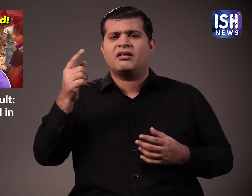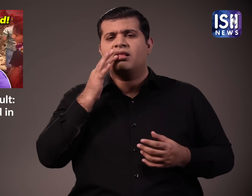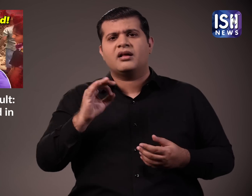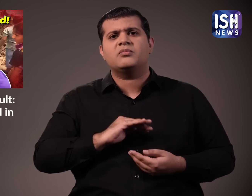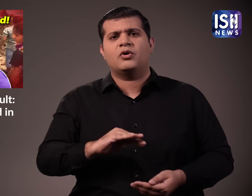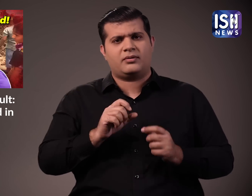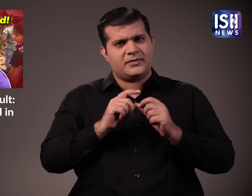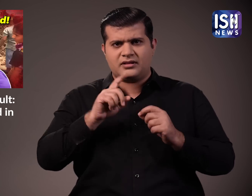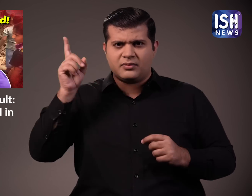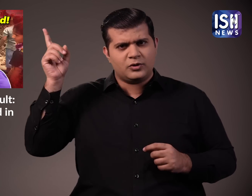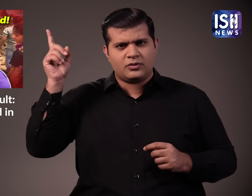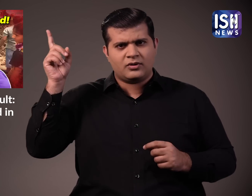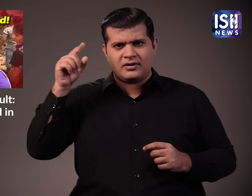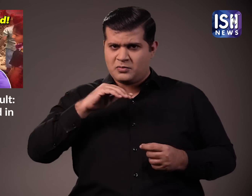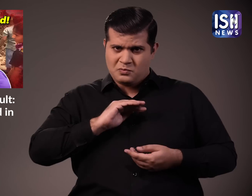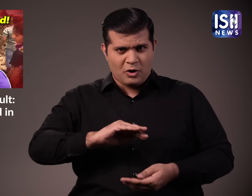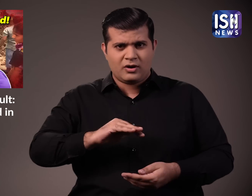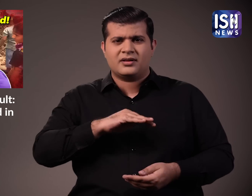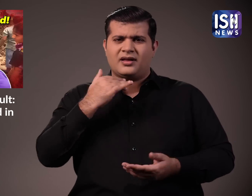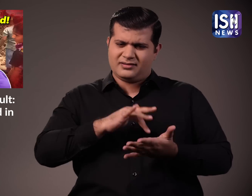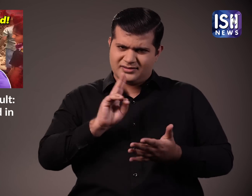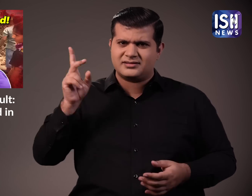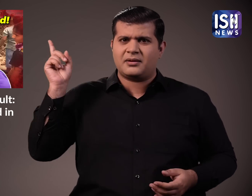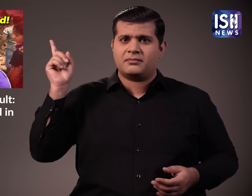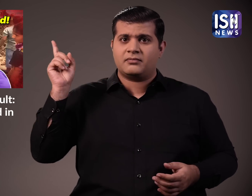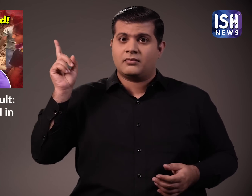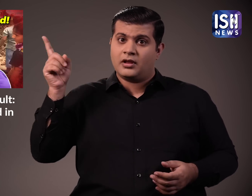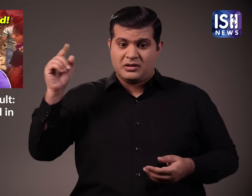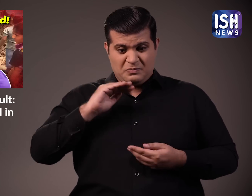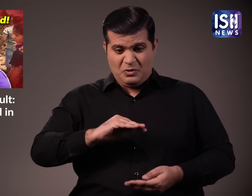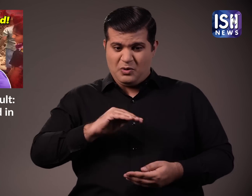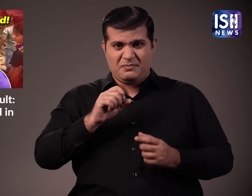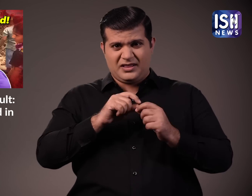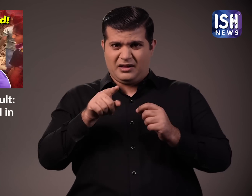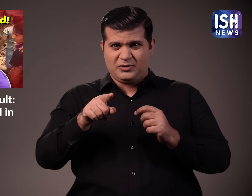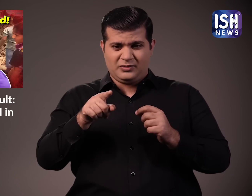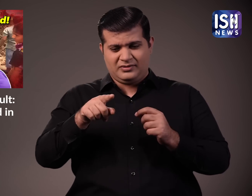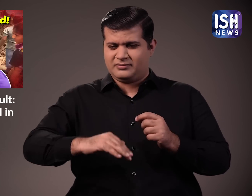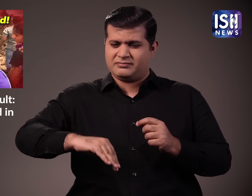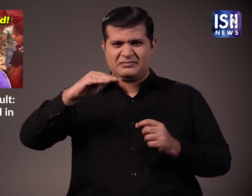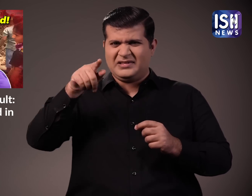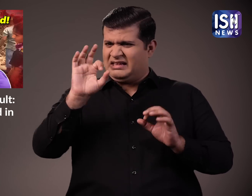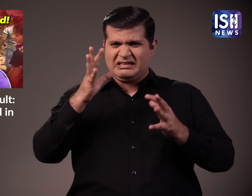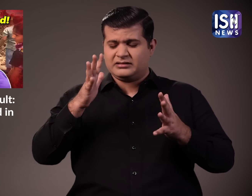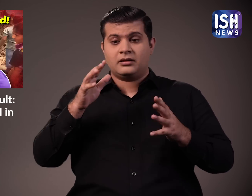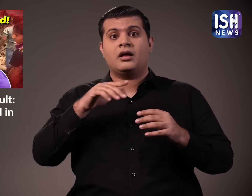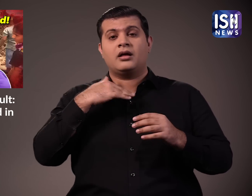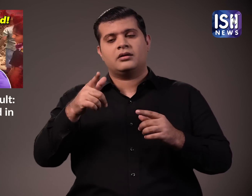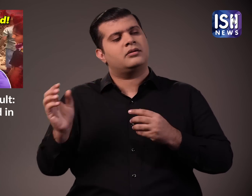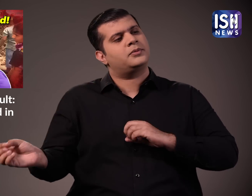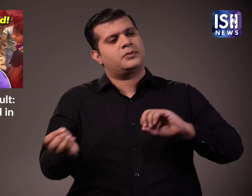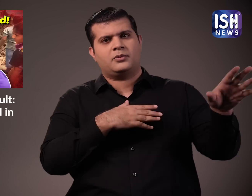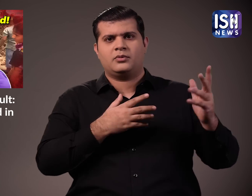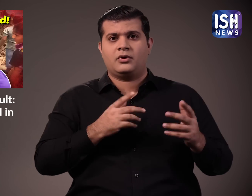She said that if his own people in Badlapur refuse him, he doesn’t deserve a final ritual.